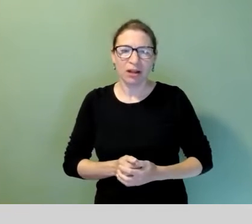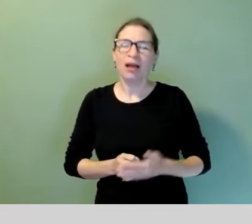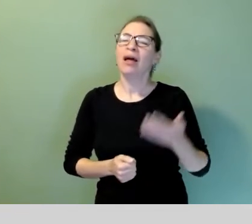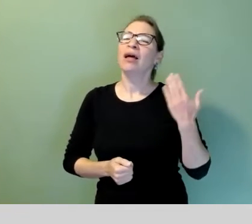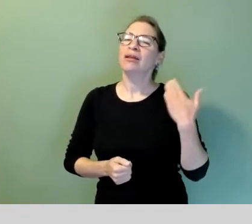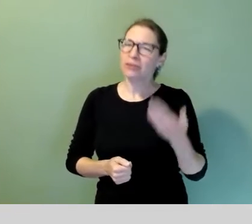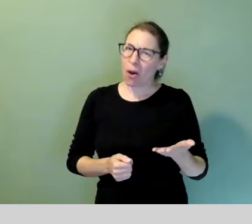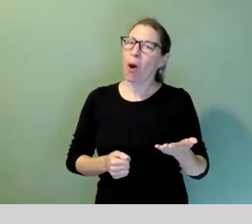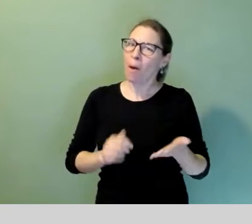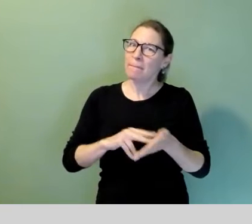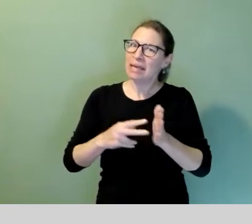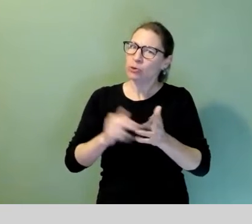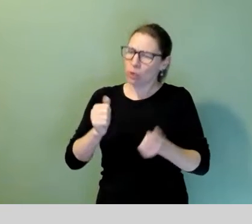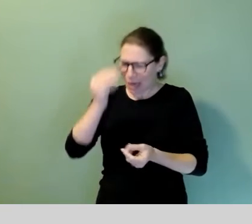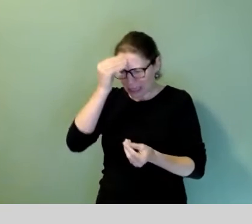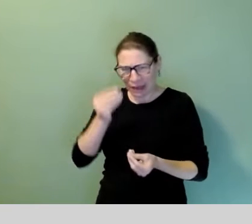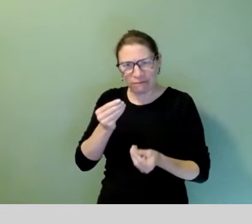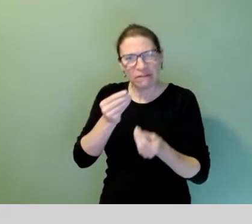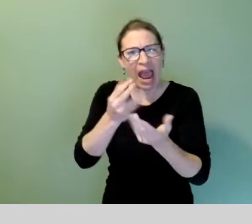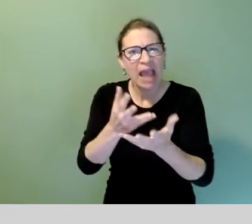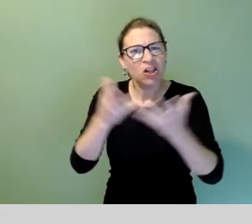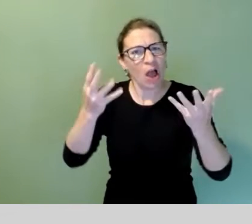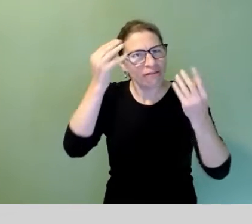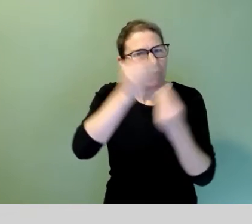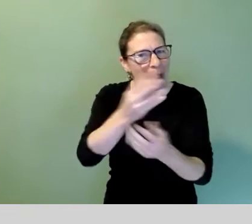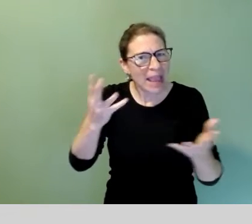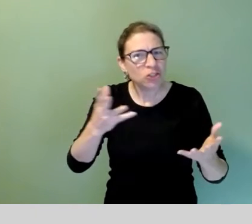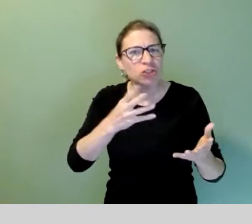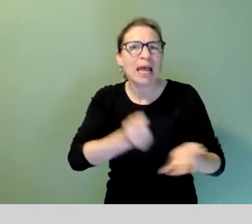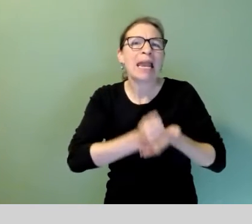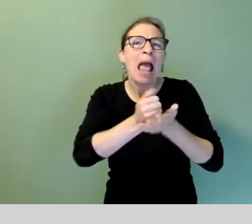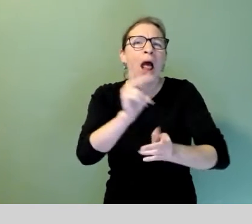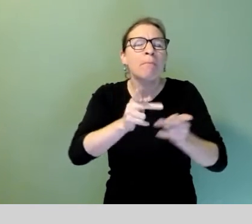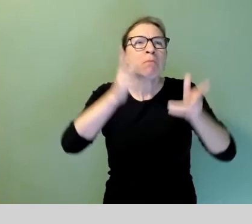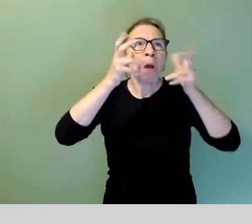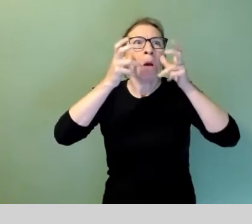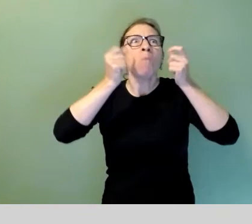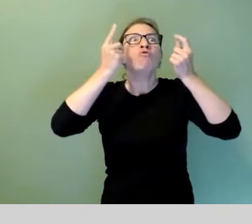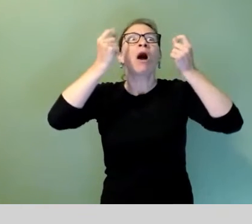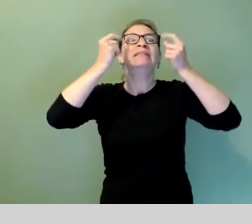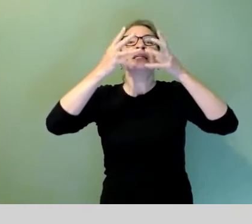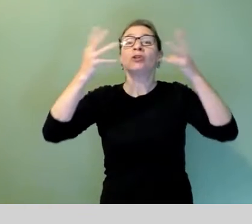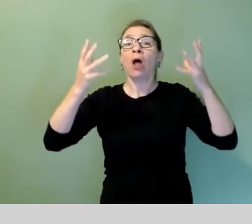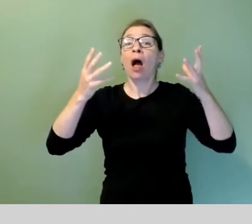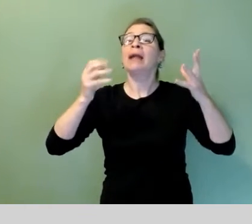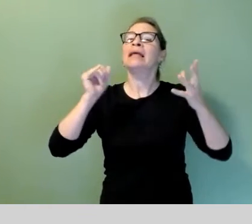a great deal of information and to also process a great deal of information just visually